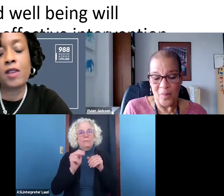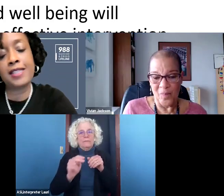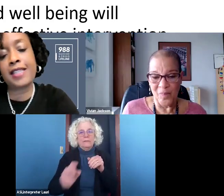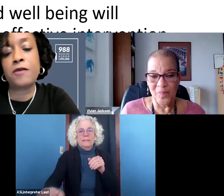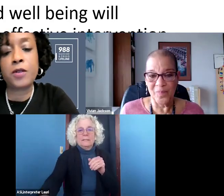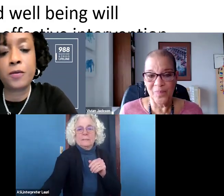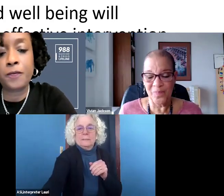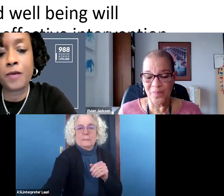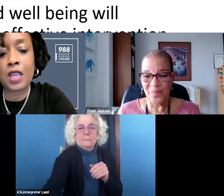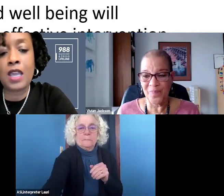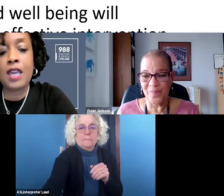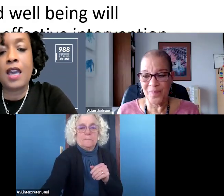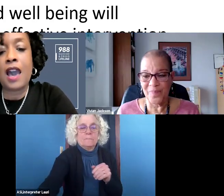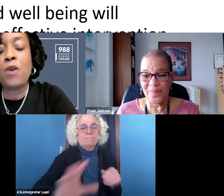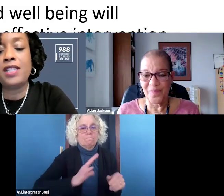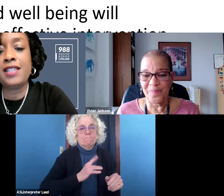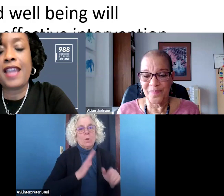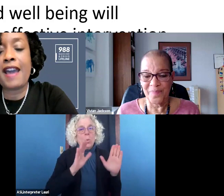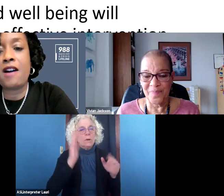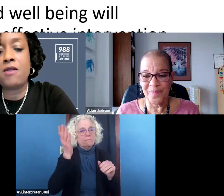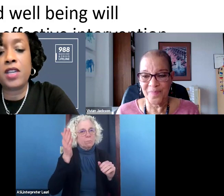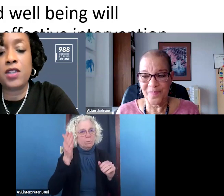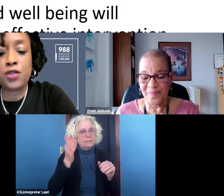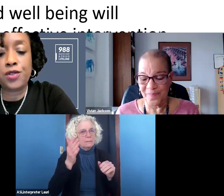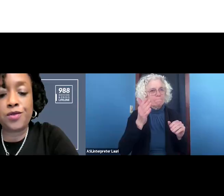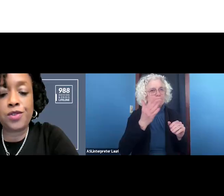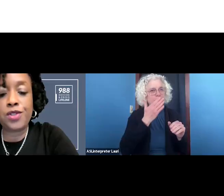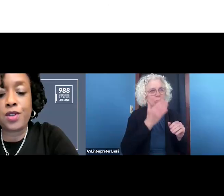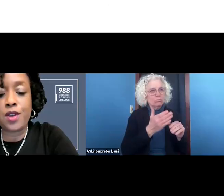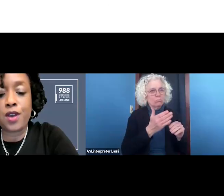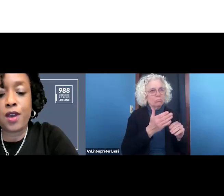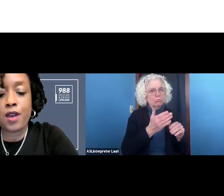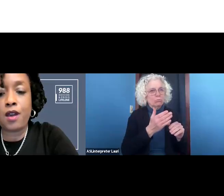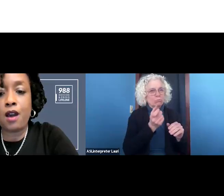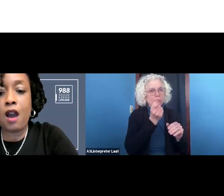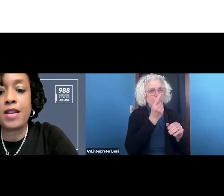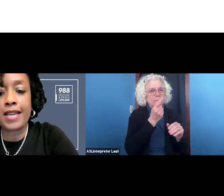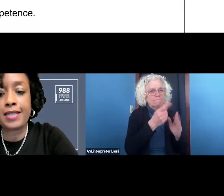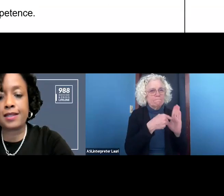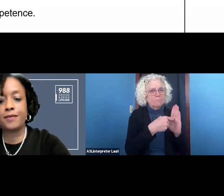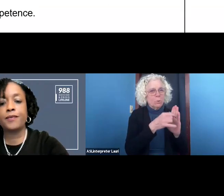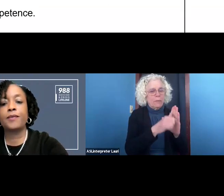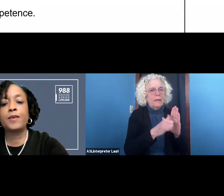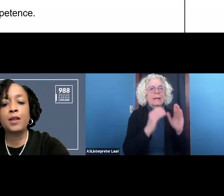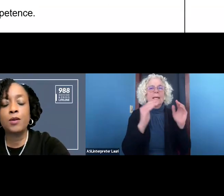Insightful. I want to now introduce our next